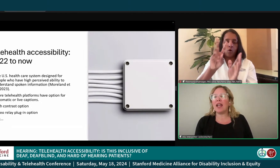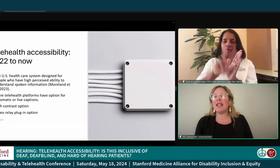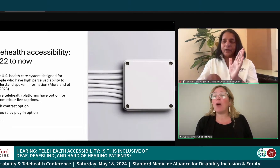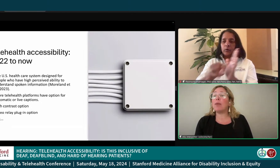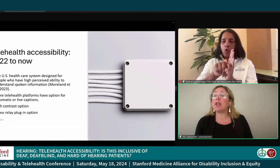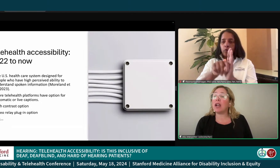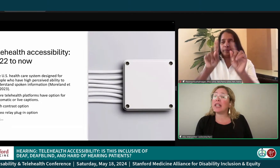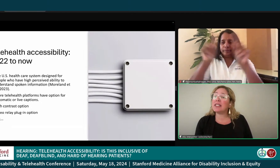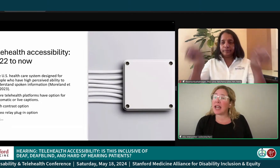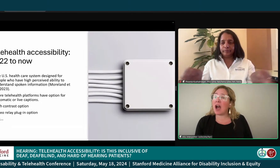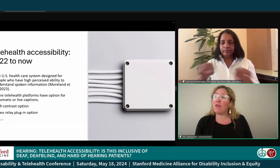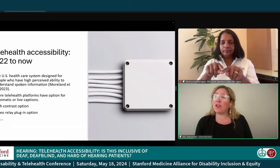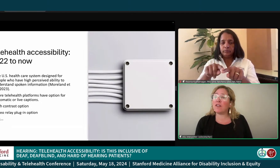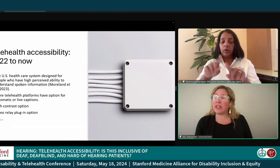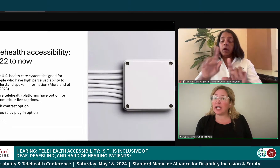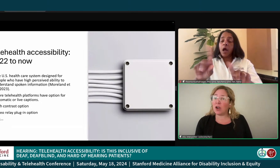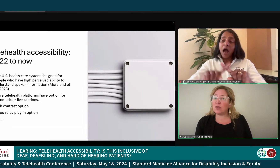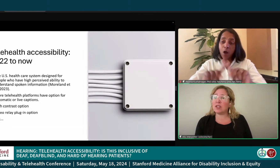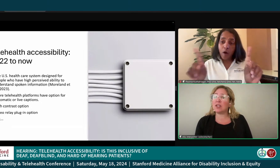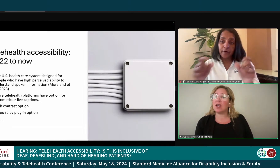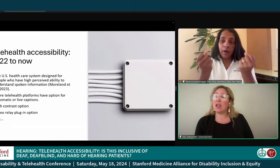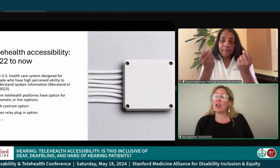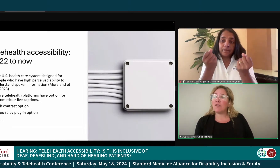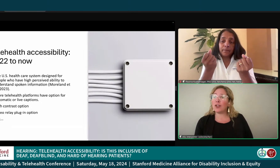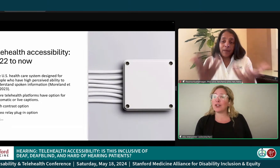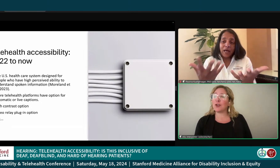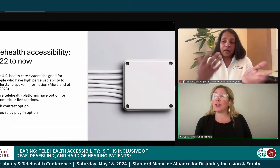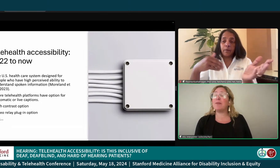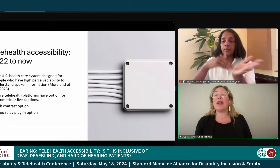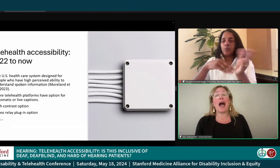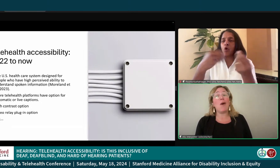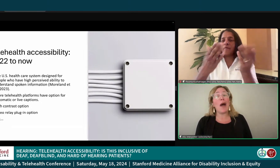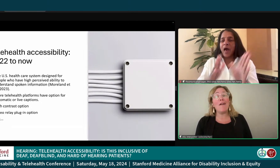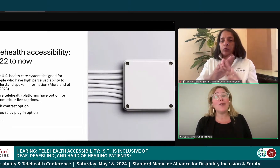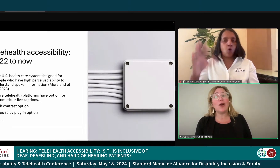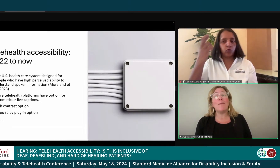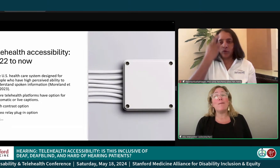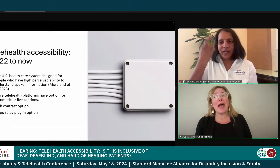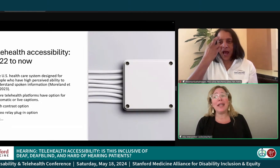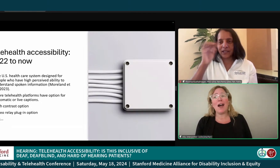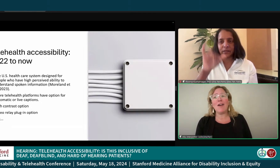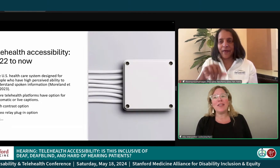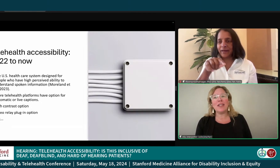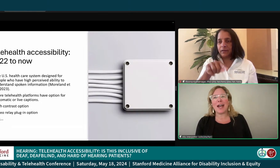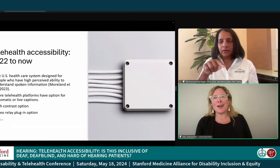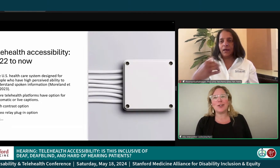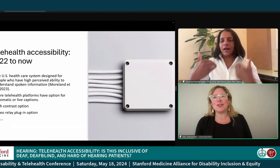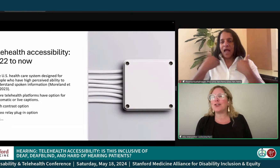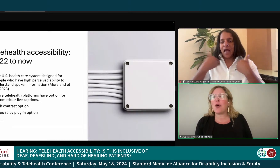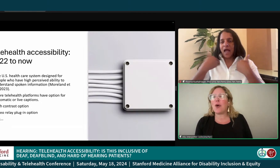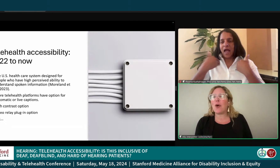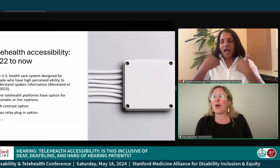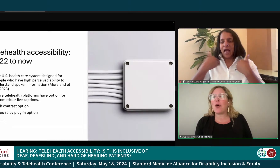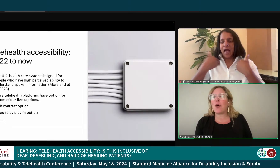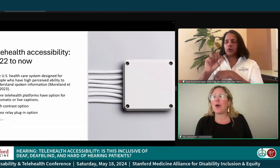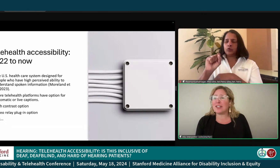allow plug-ins now for videos for the screen but, however, many of the doctors don't in the